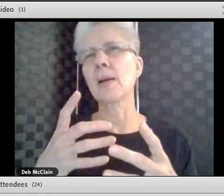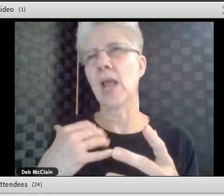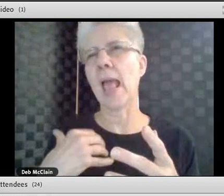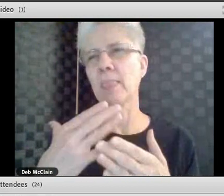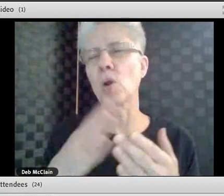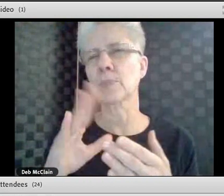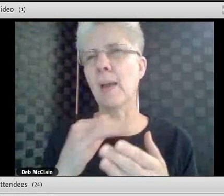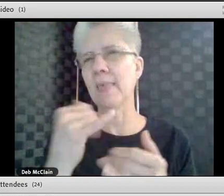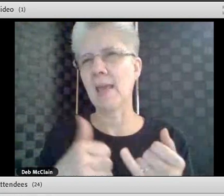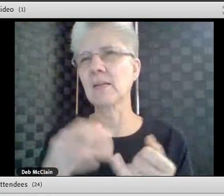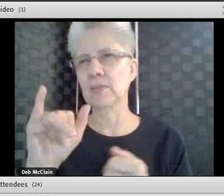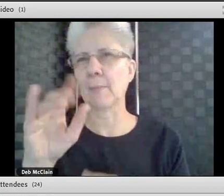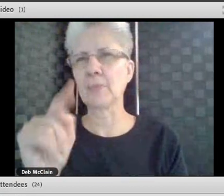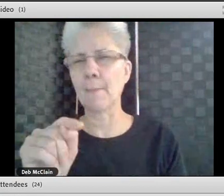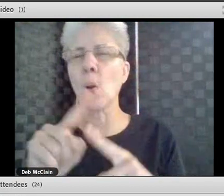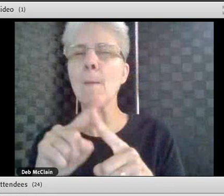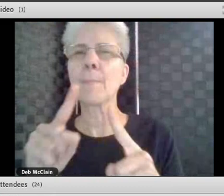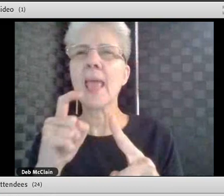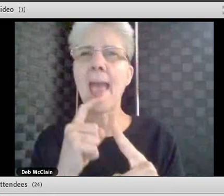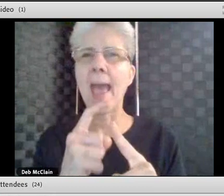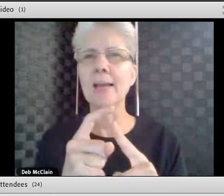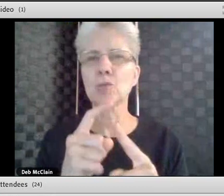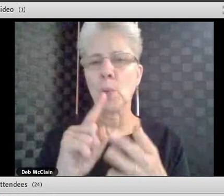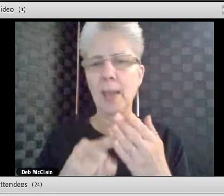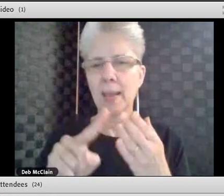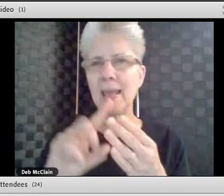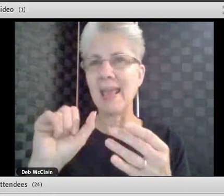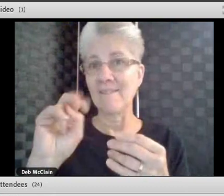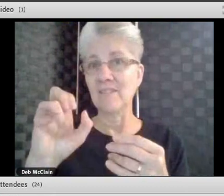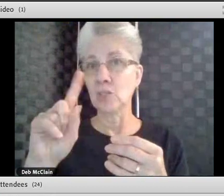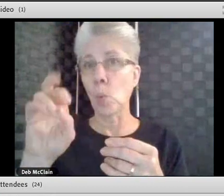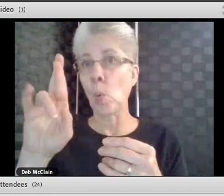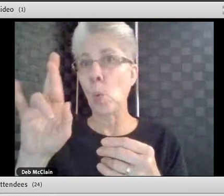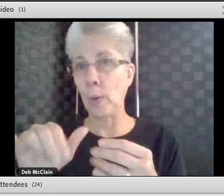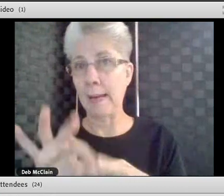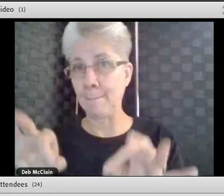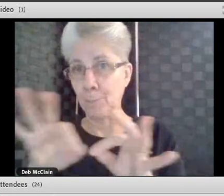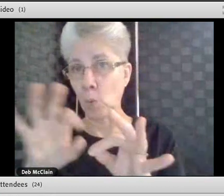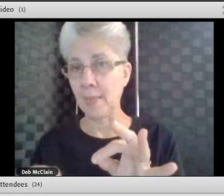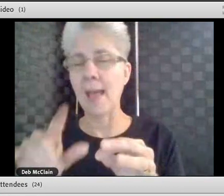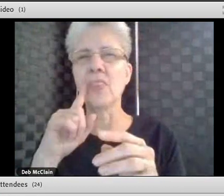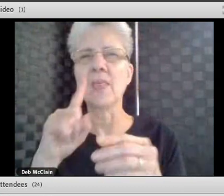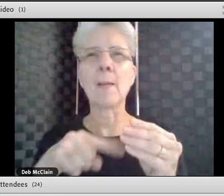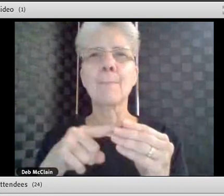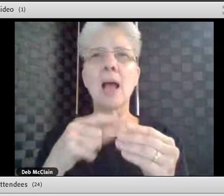So they pretty much had the components by the end of September, but they had to inventory, so that's an important thing,